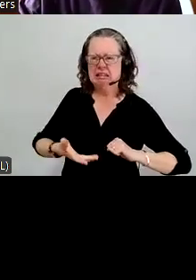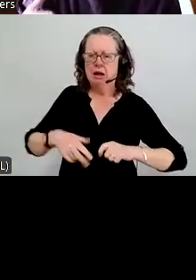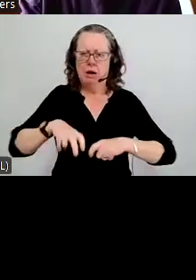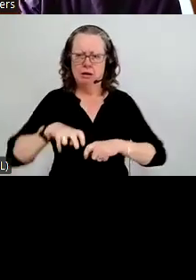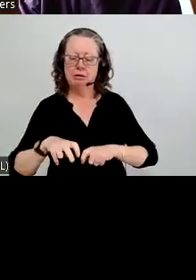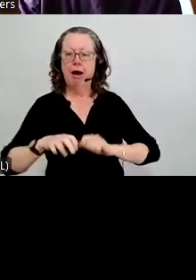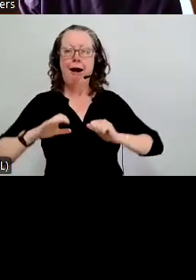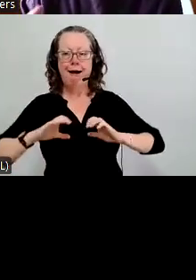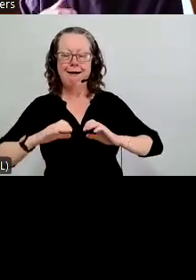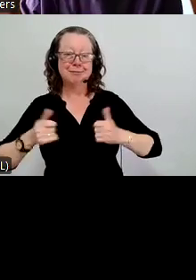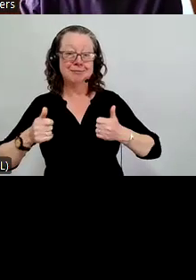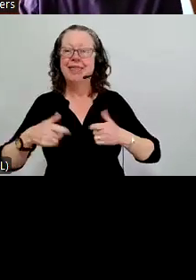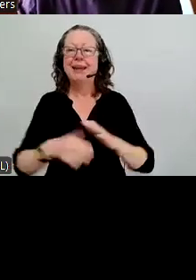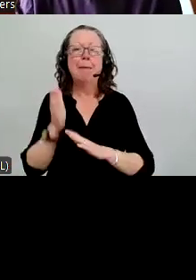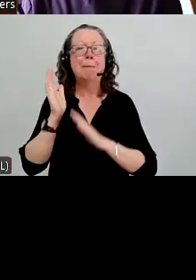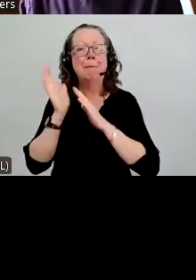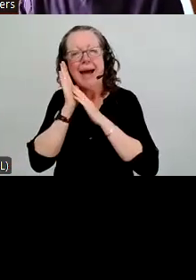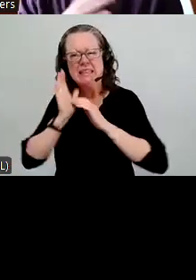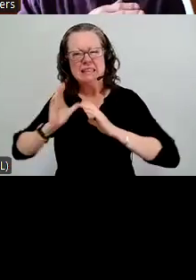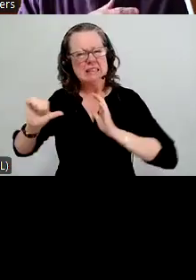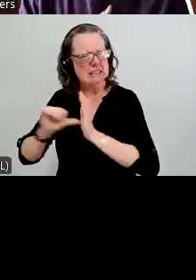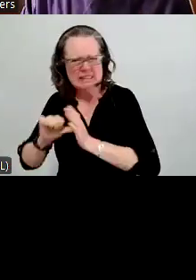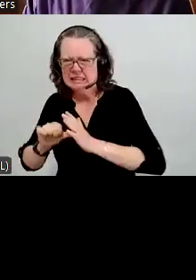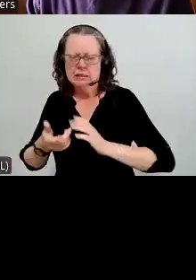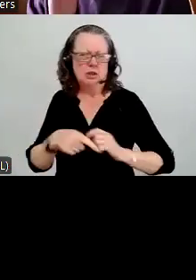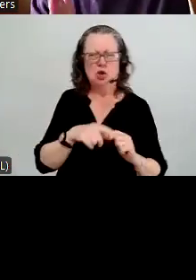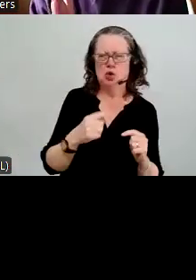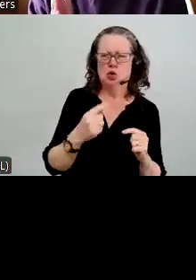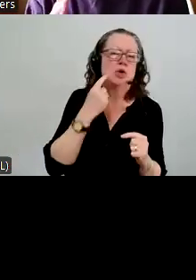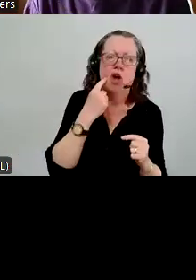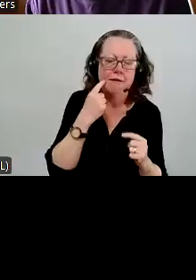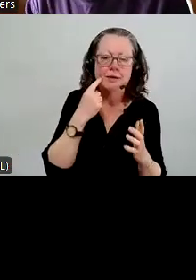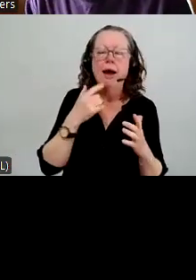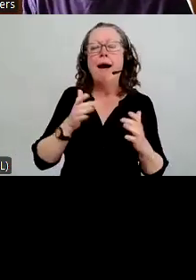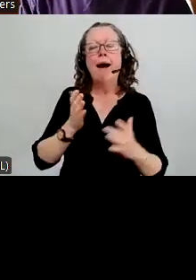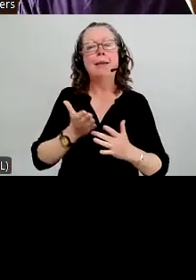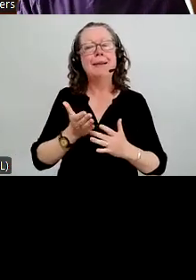and then she goes and gets in bed. Doesn't like the hard mattress, doesn't like the soft one, but likes the one in the middle.